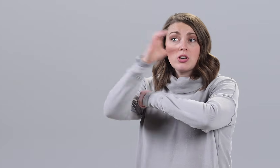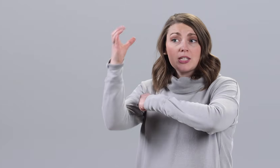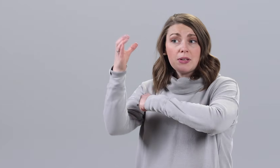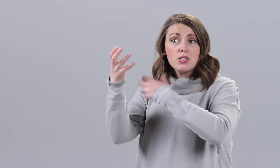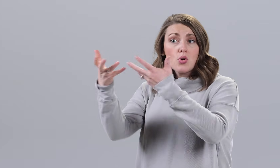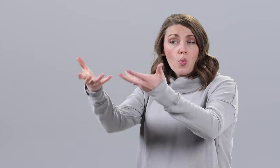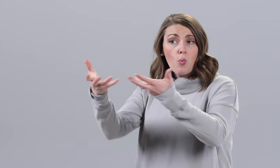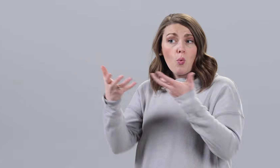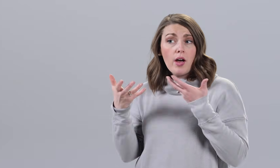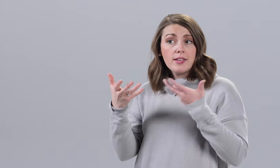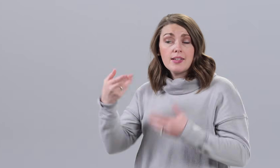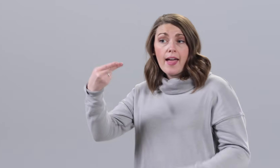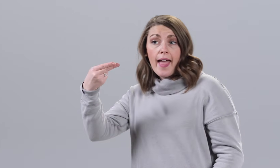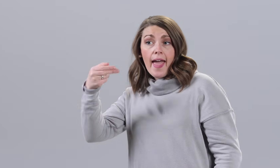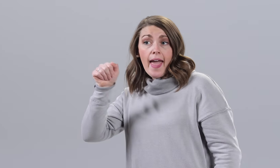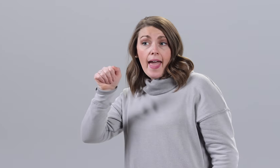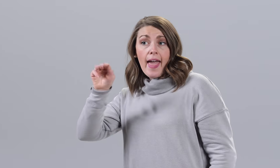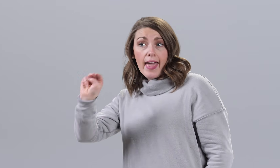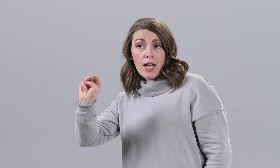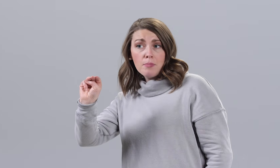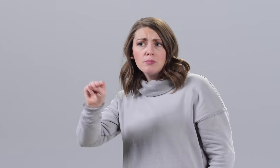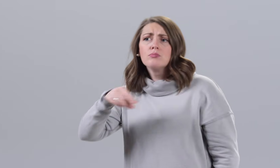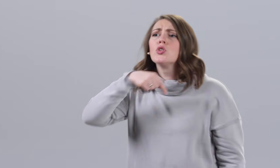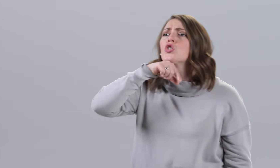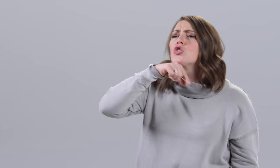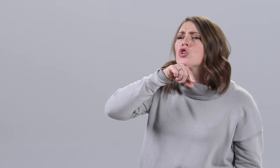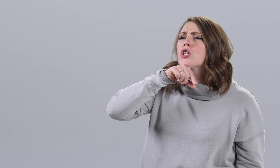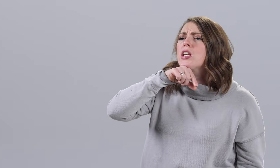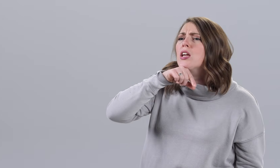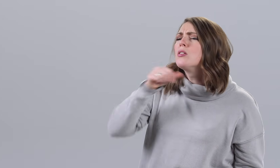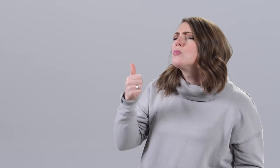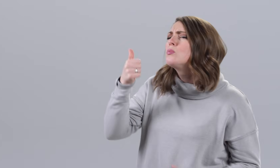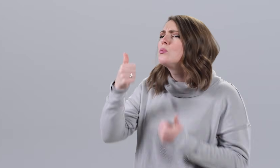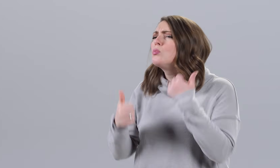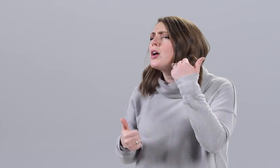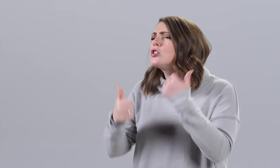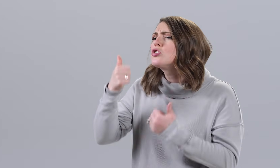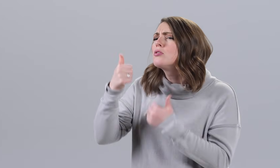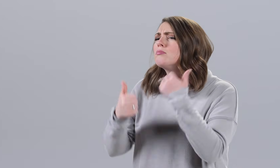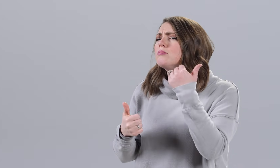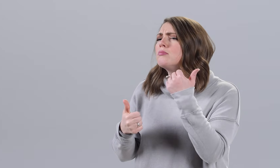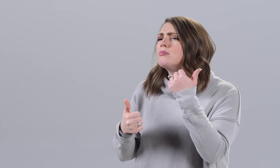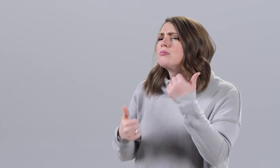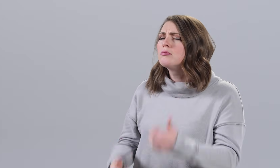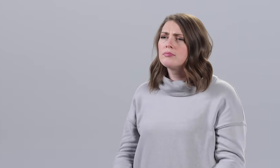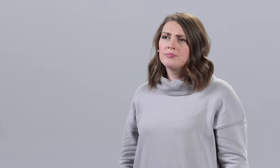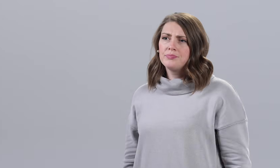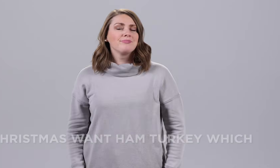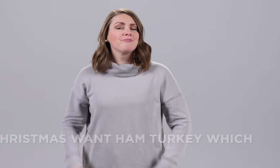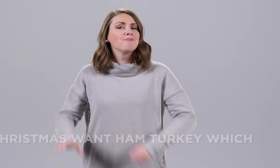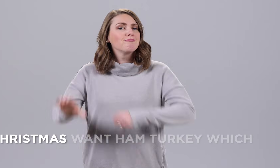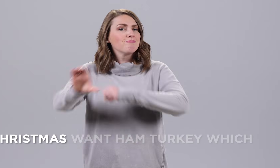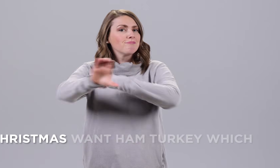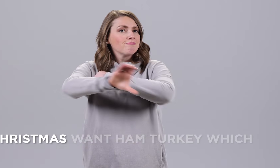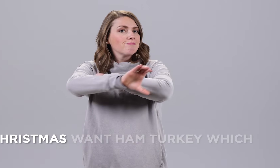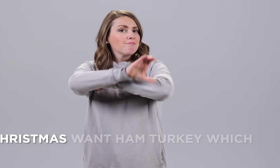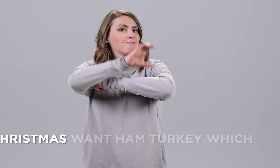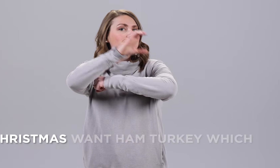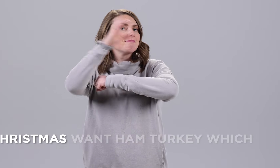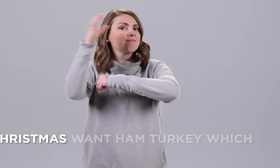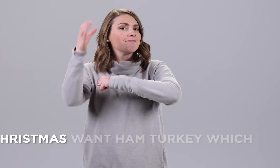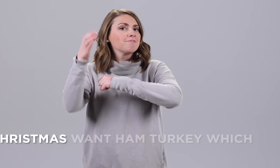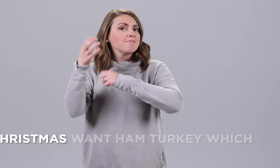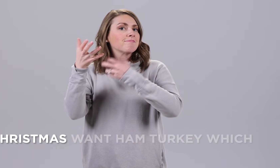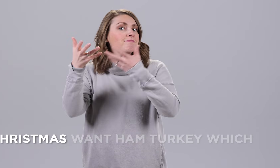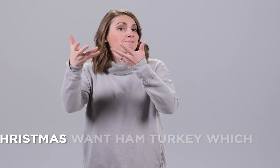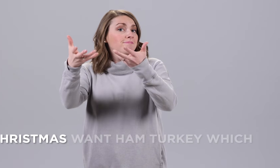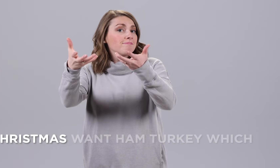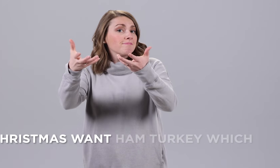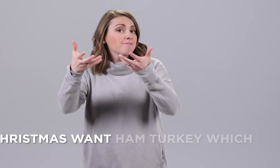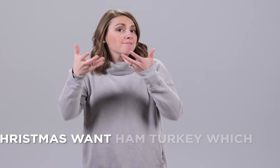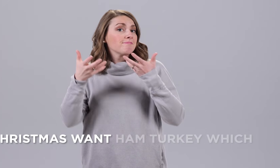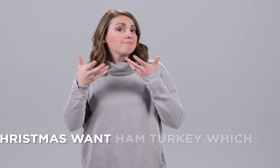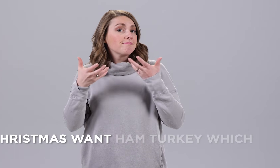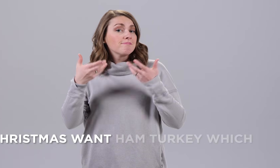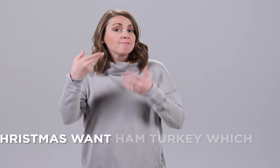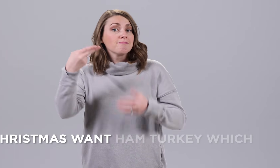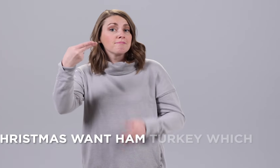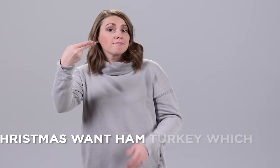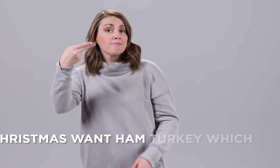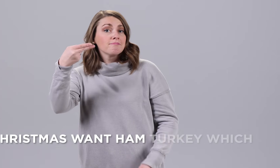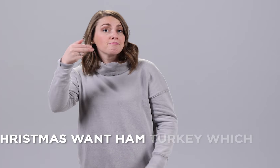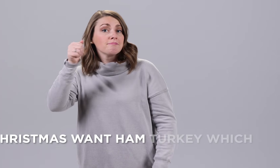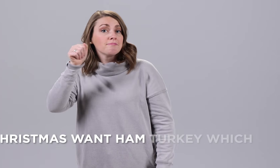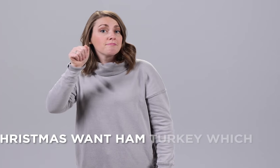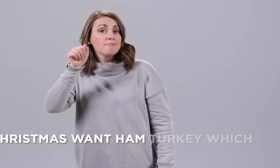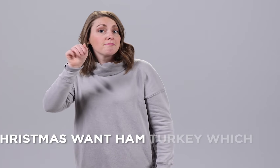CHRISTMAS WANT HAM TURKEY WHICH?